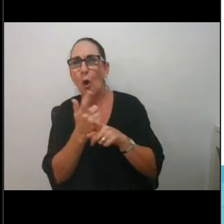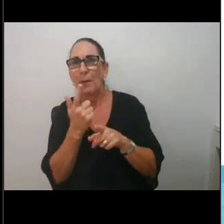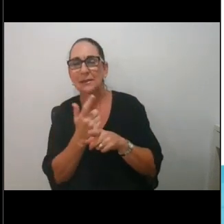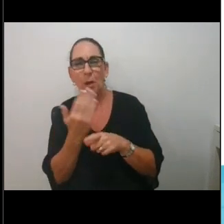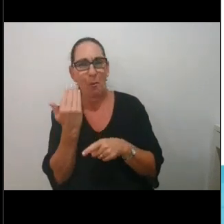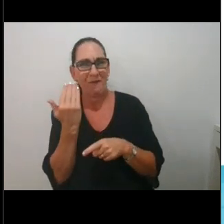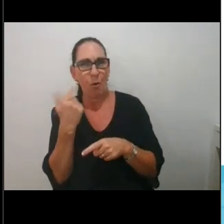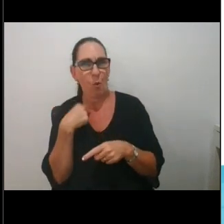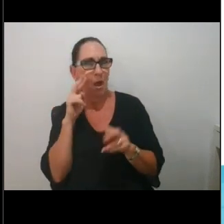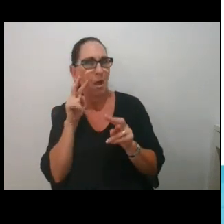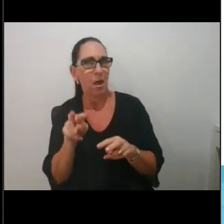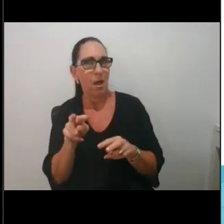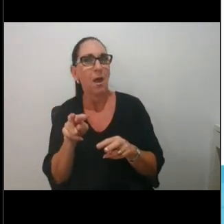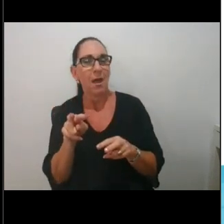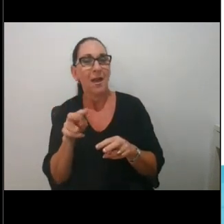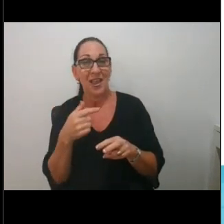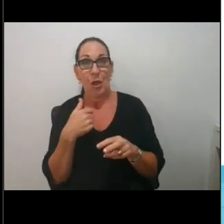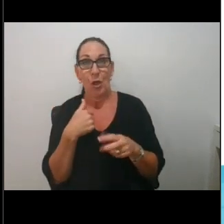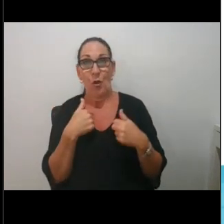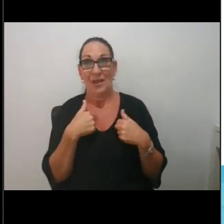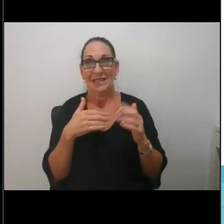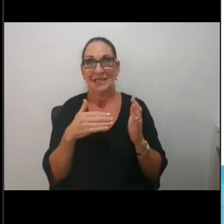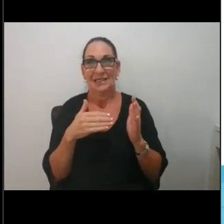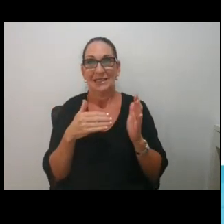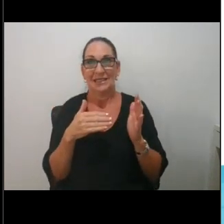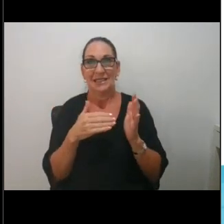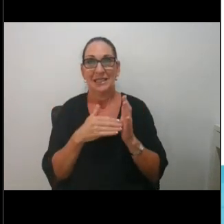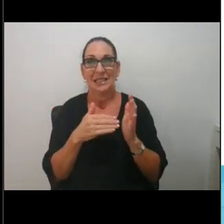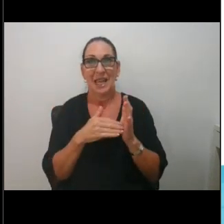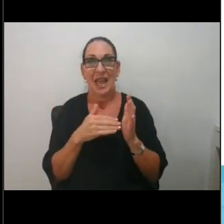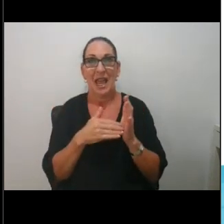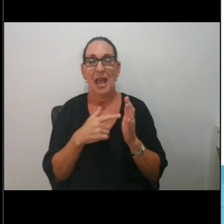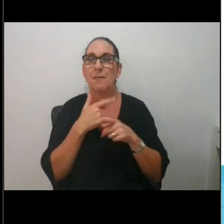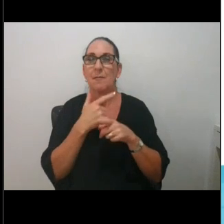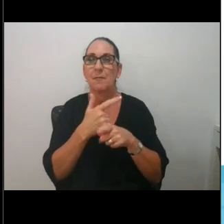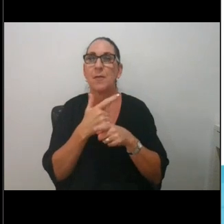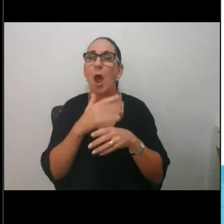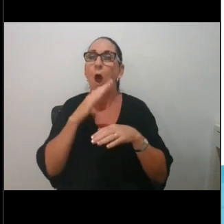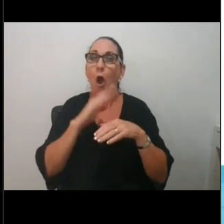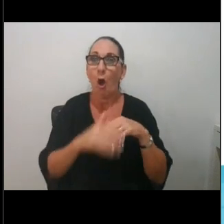we went into this process today where there was a reference to um to having somebody um in the